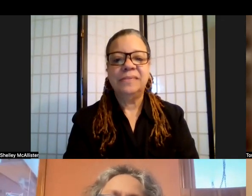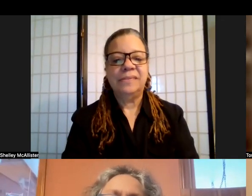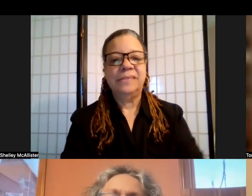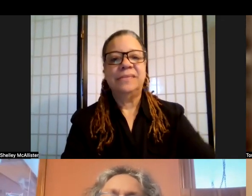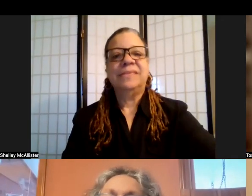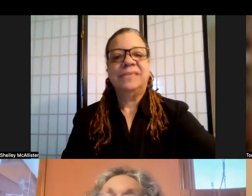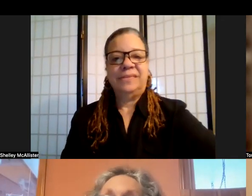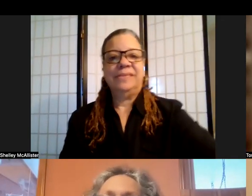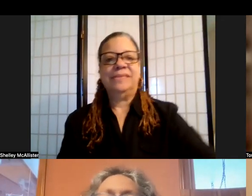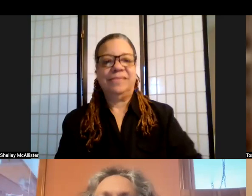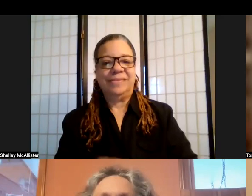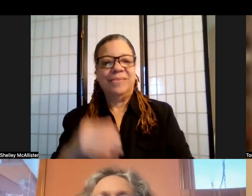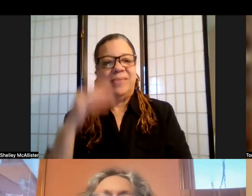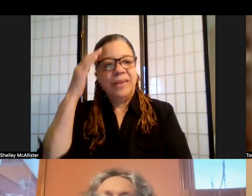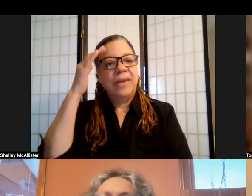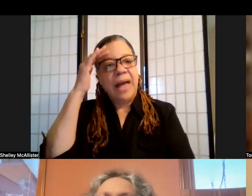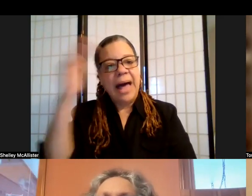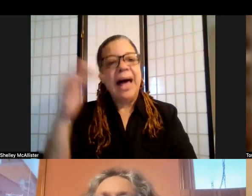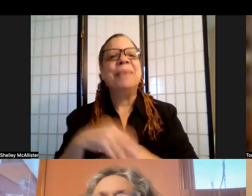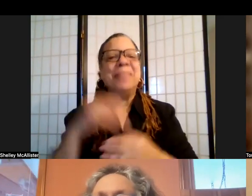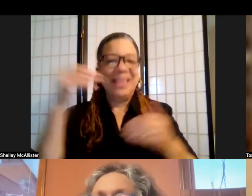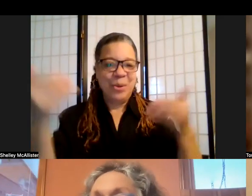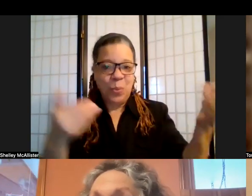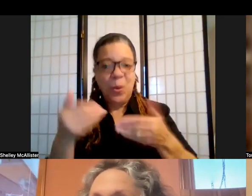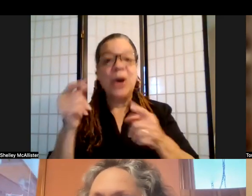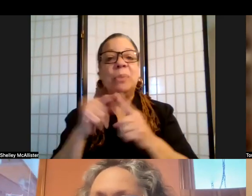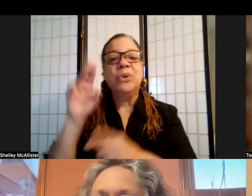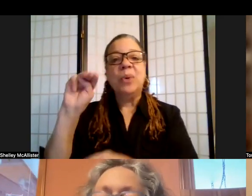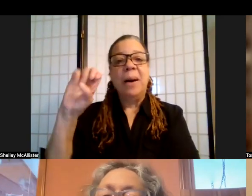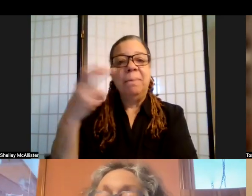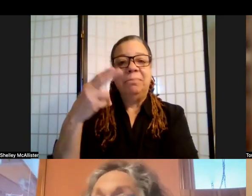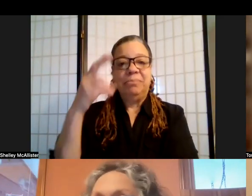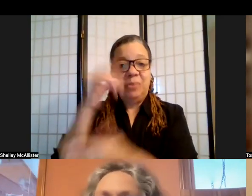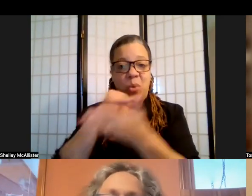Hi! Welcome to our March Arts Saturday reading and Q and A.